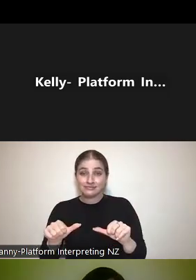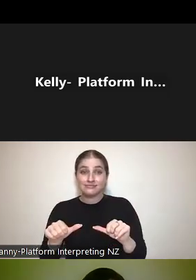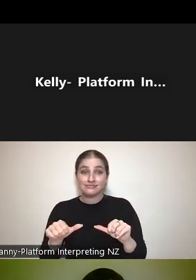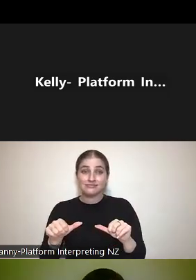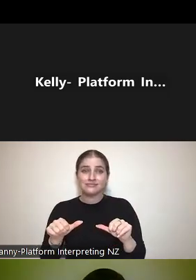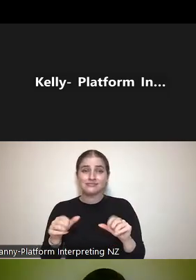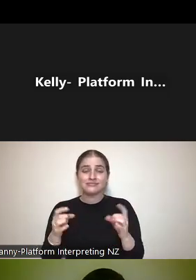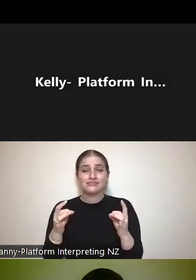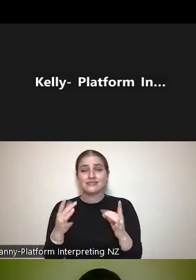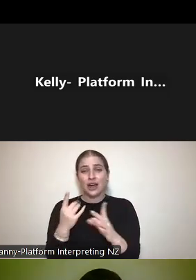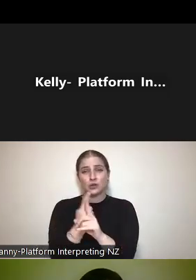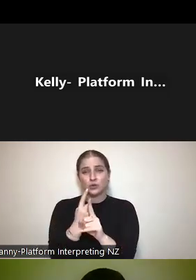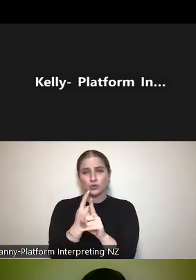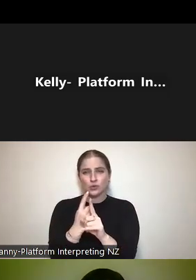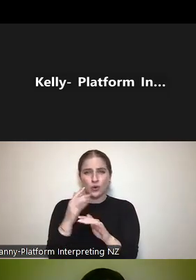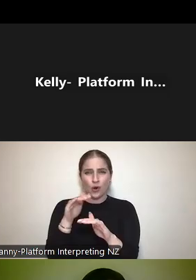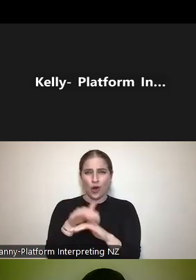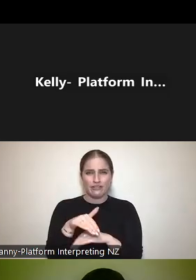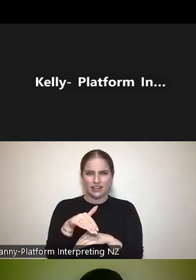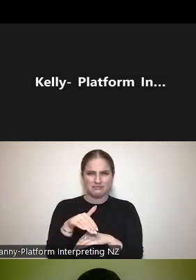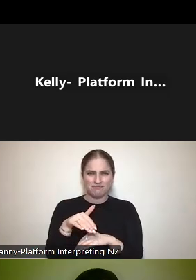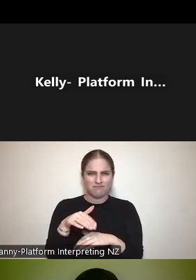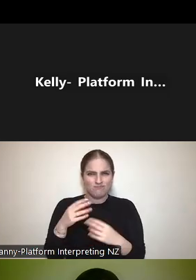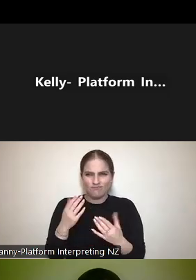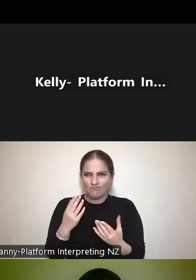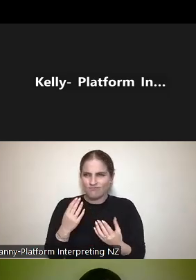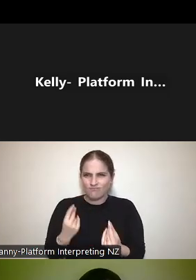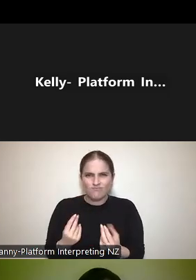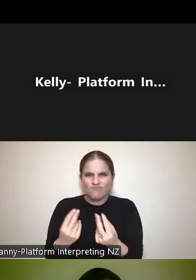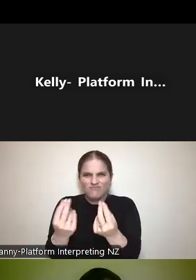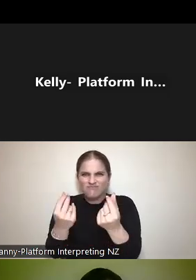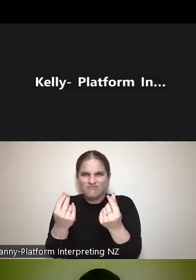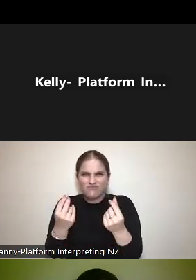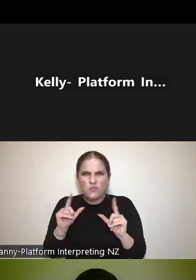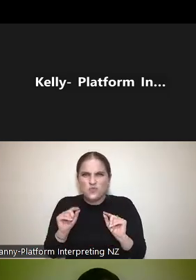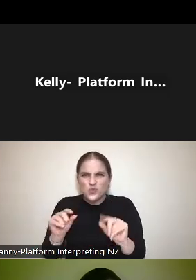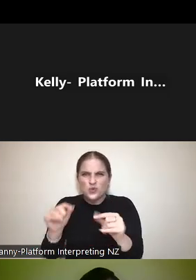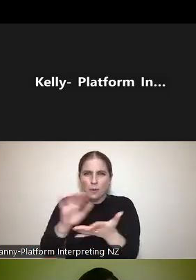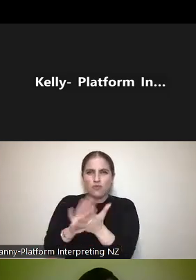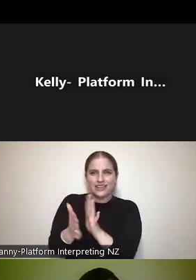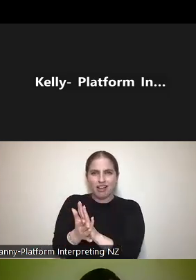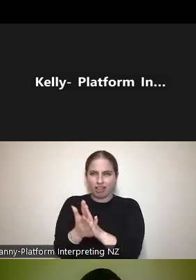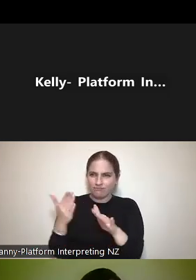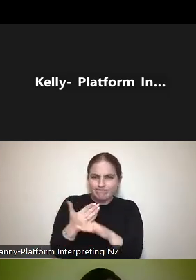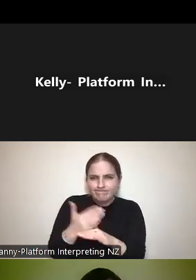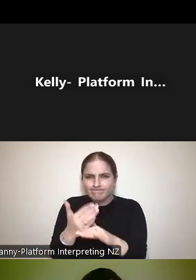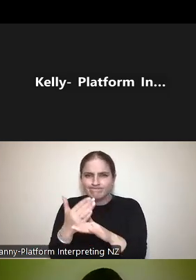about some kind of hard and fast practical tips. for what can you do? What can you do with your,